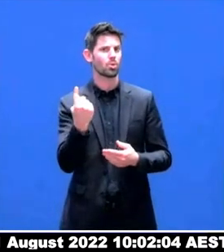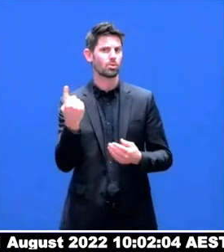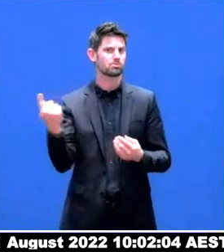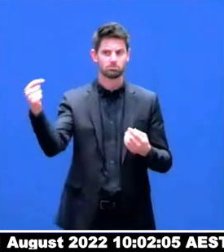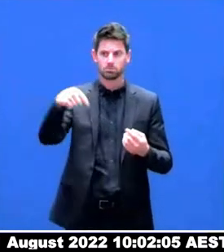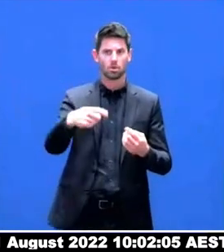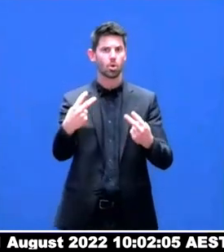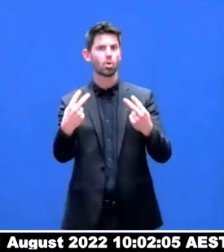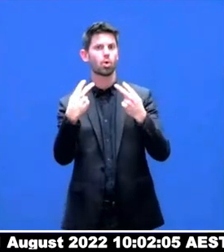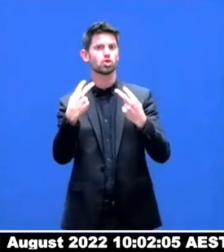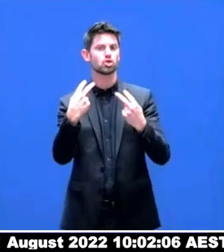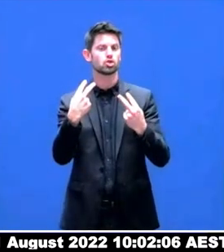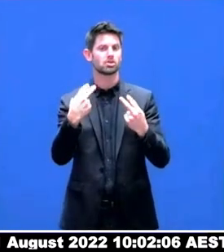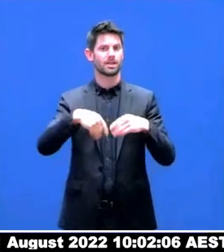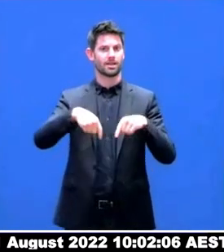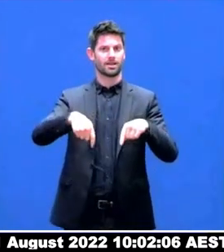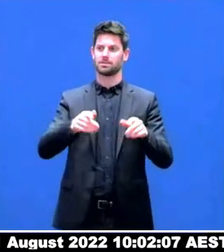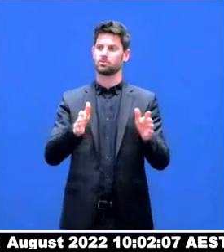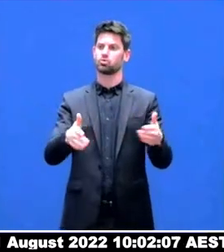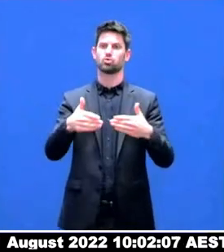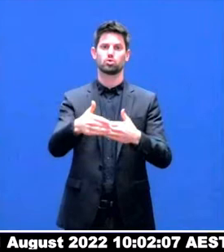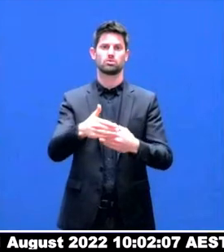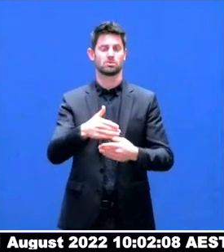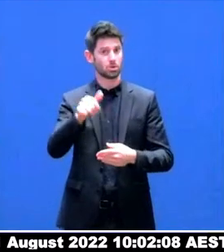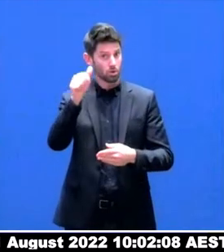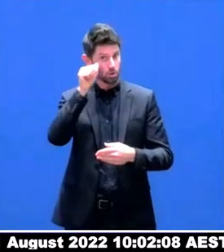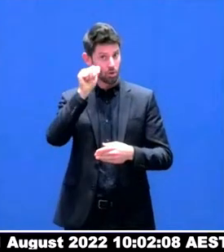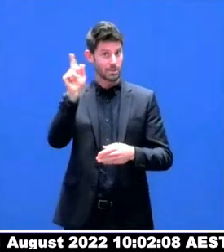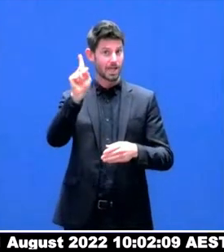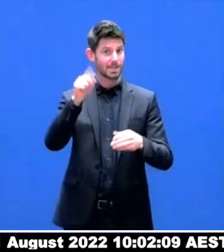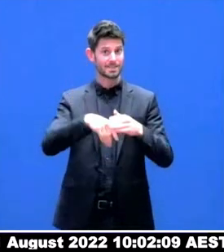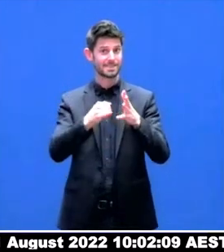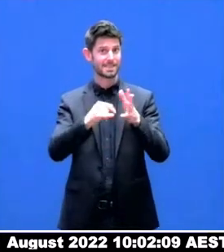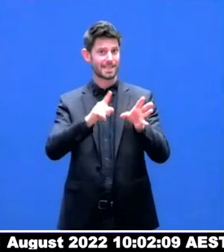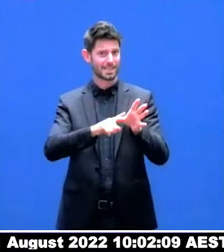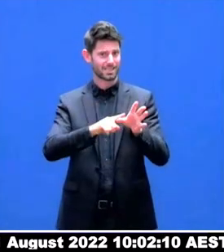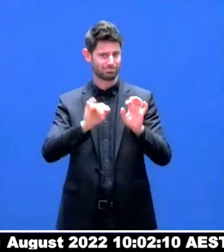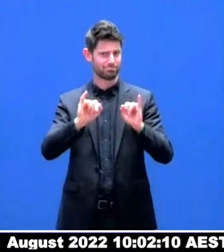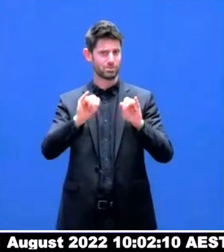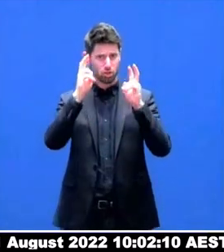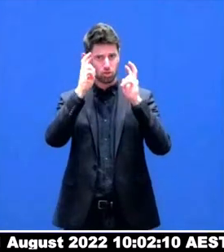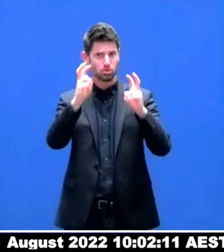hearing room today in the face of the rail strike which is affecting movements in